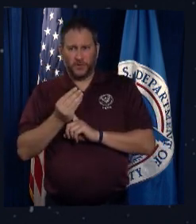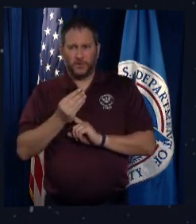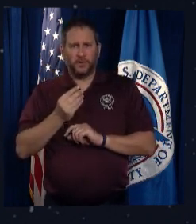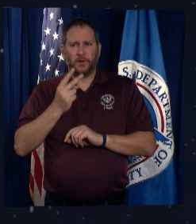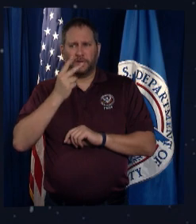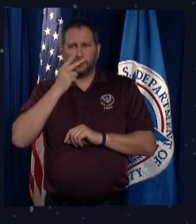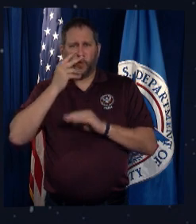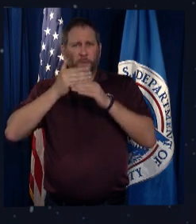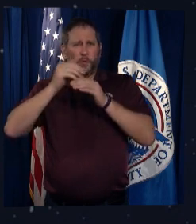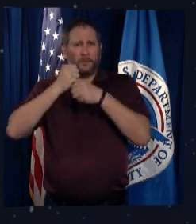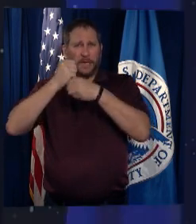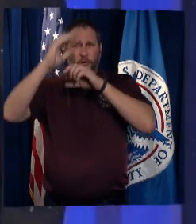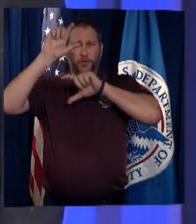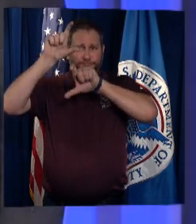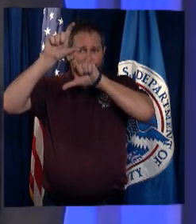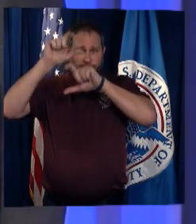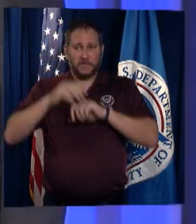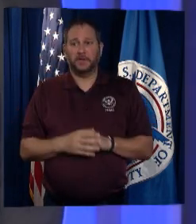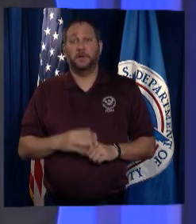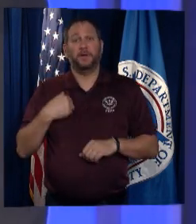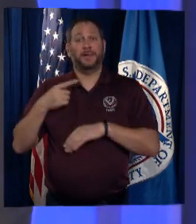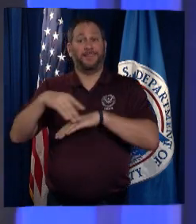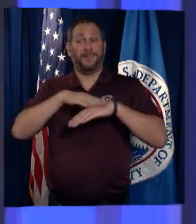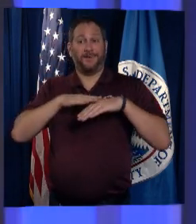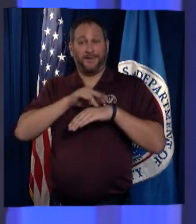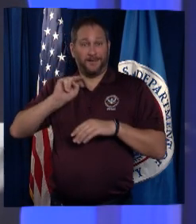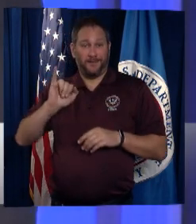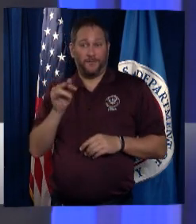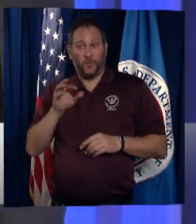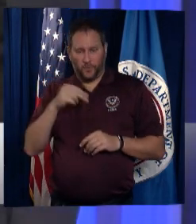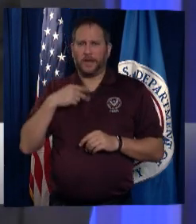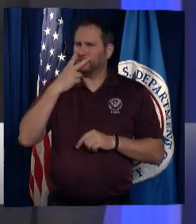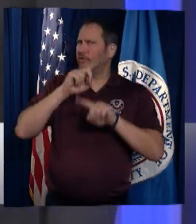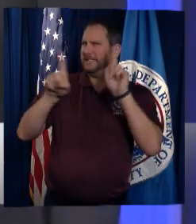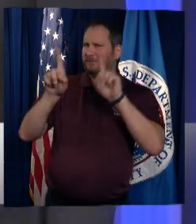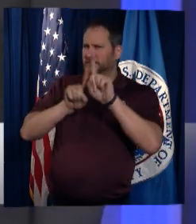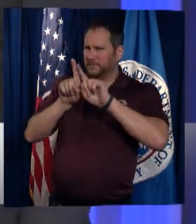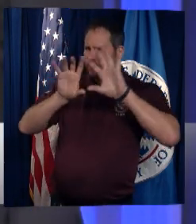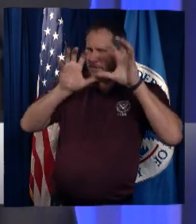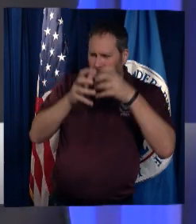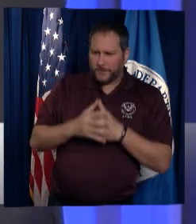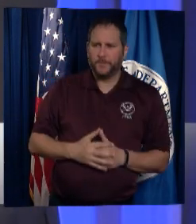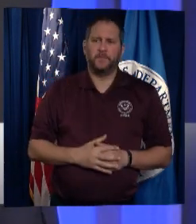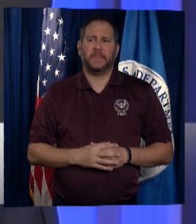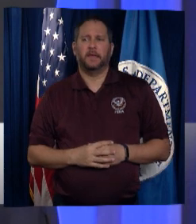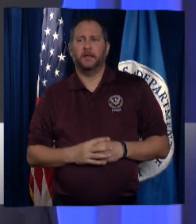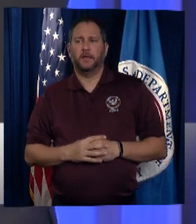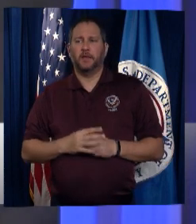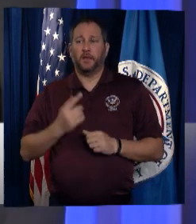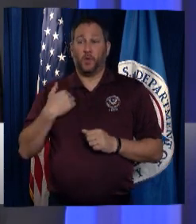constellations we see, tell a story about us more than the stars. People are like